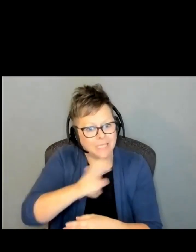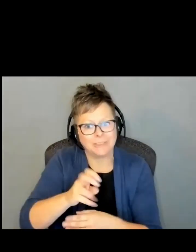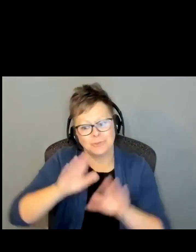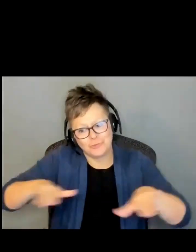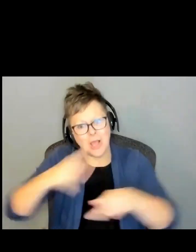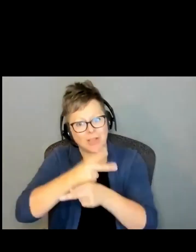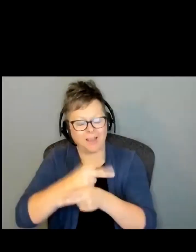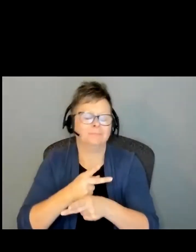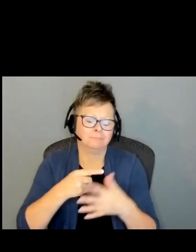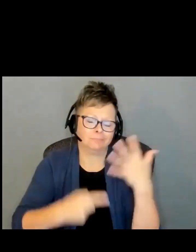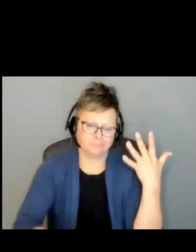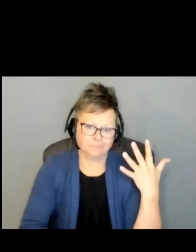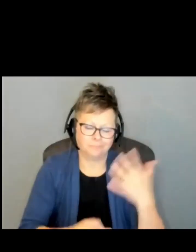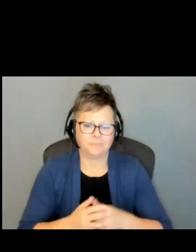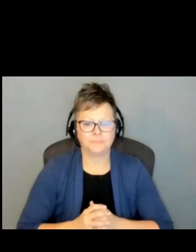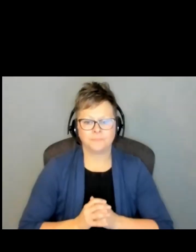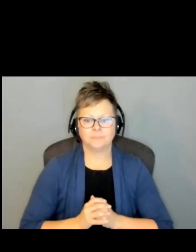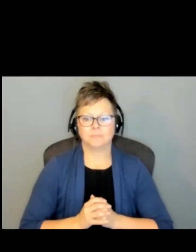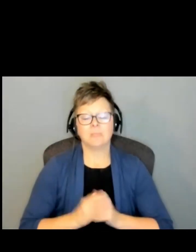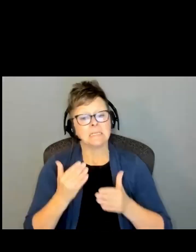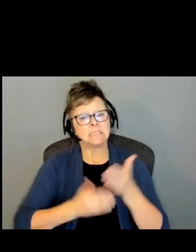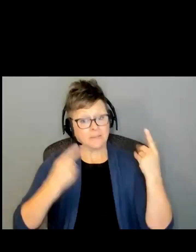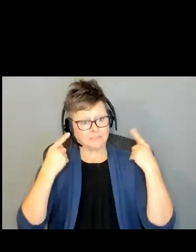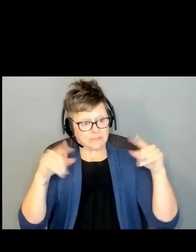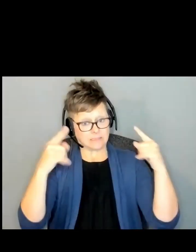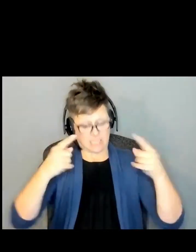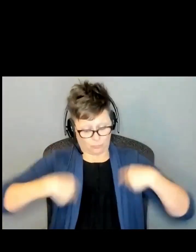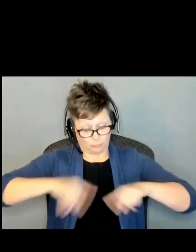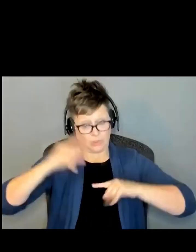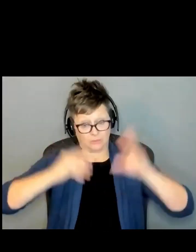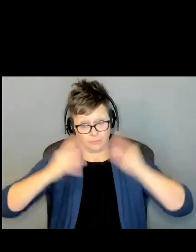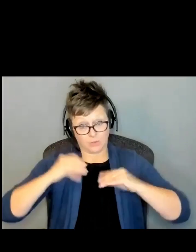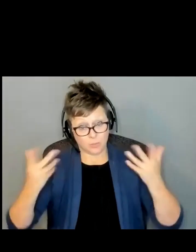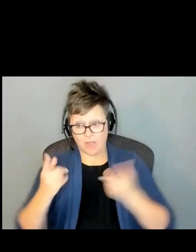Some of the successes that we’ve had is -- in recruitment is partnerships.